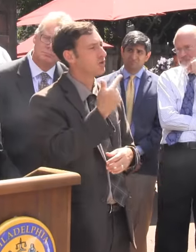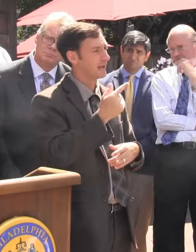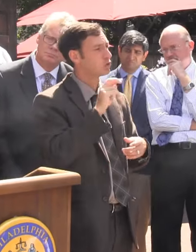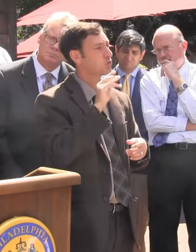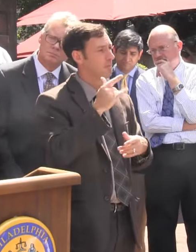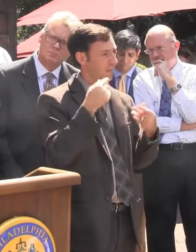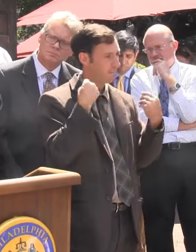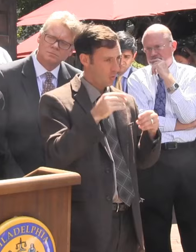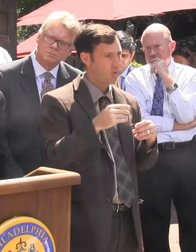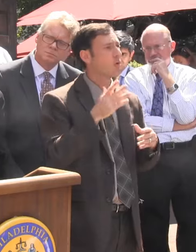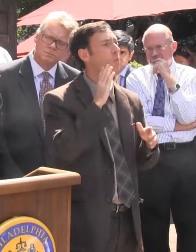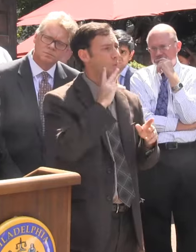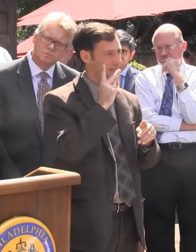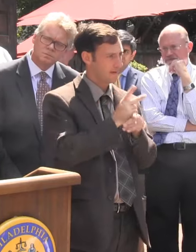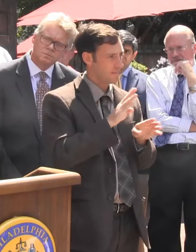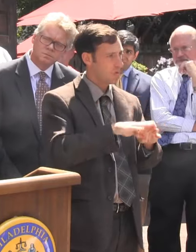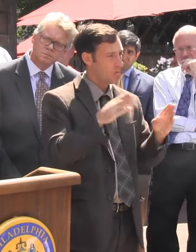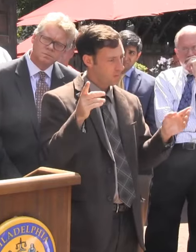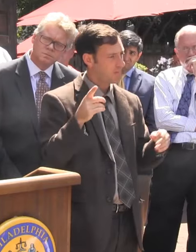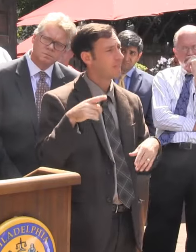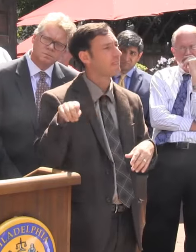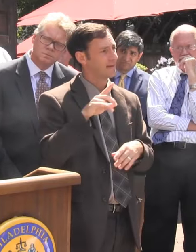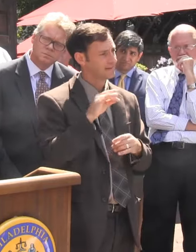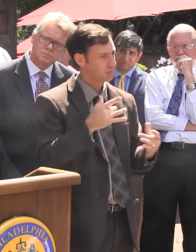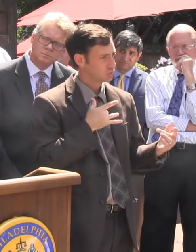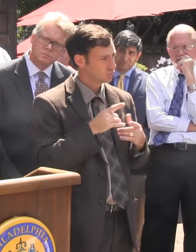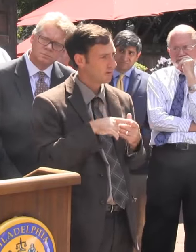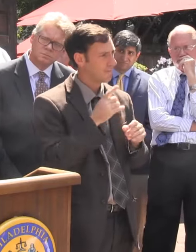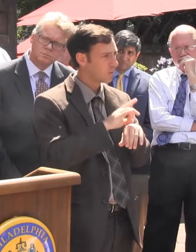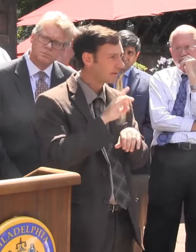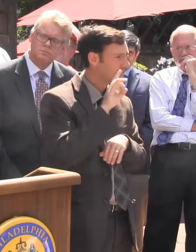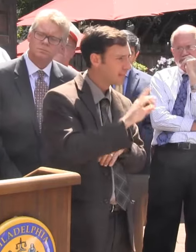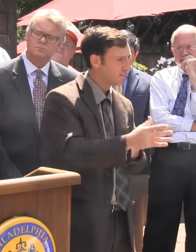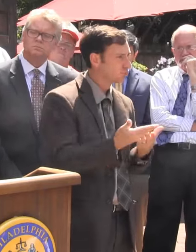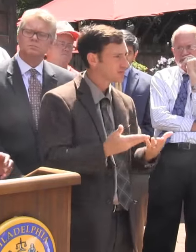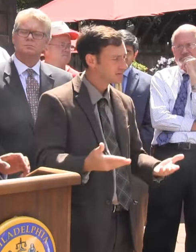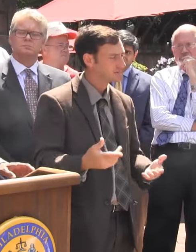they are going to be open but they've expressed concerns about deliveries, can you say what